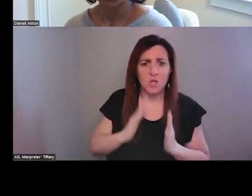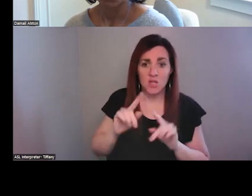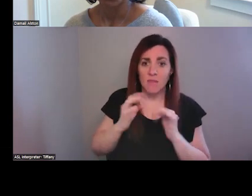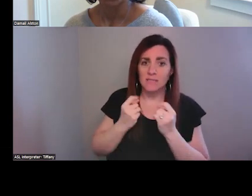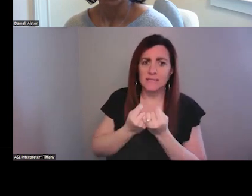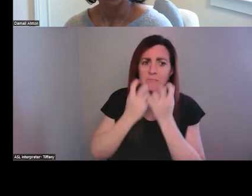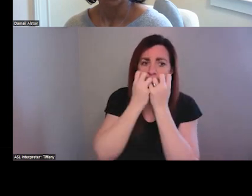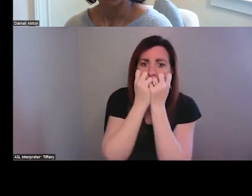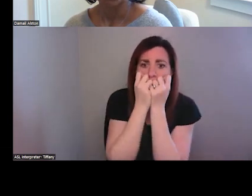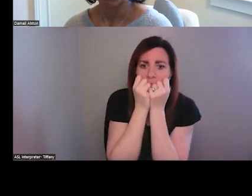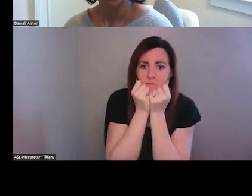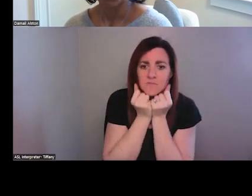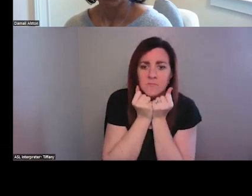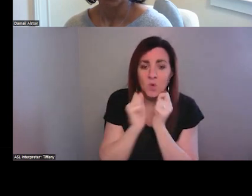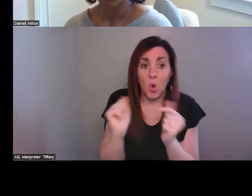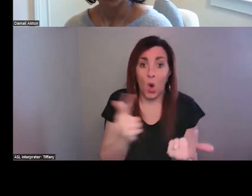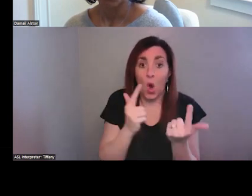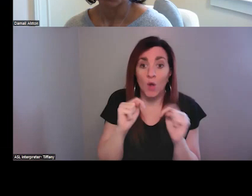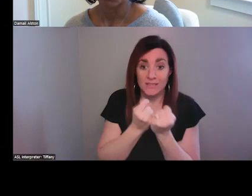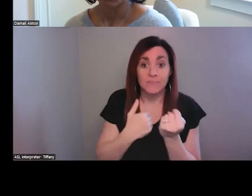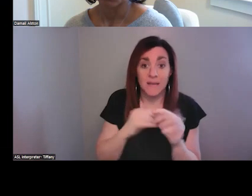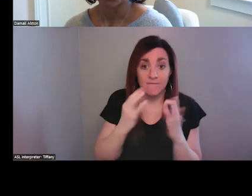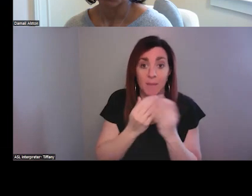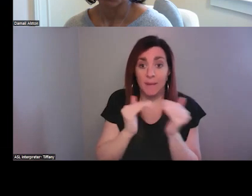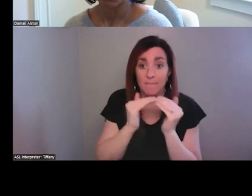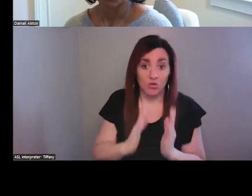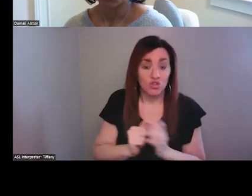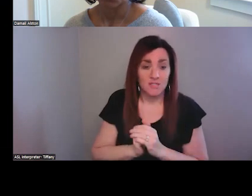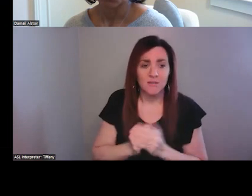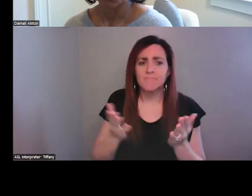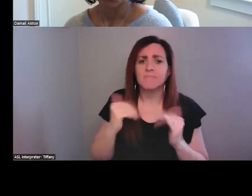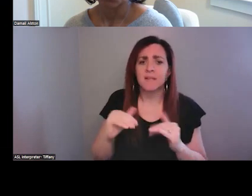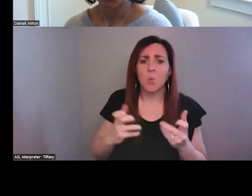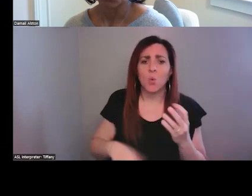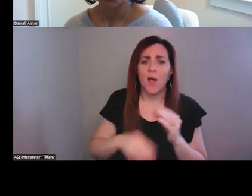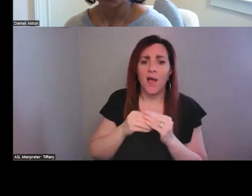AND ALL OF THE TEAMS HAVE FAMILY PEERS. MY NEXT STEP IS ADD YOUTH PEERS TO THOSE